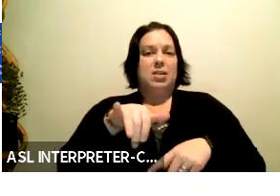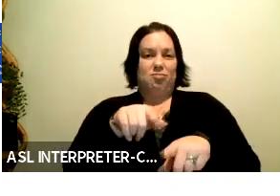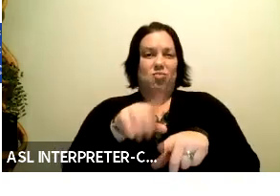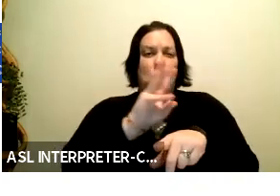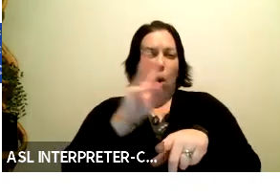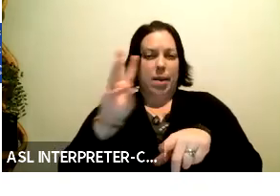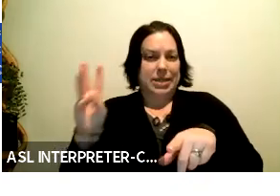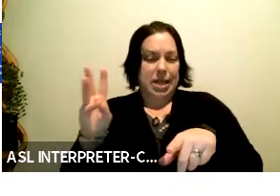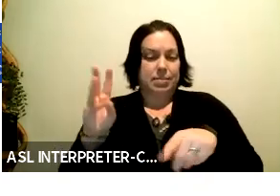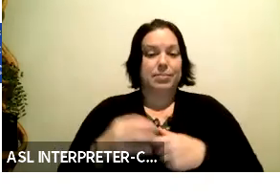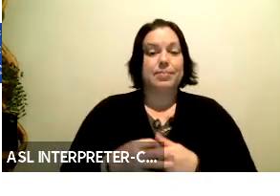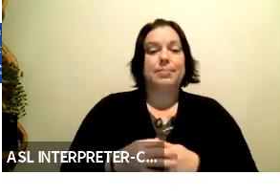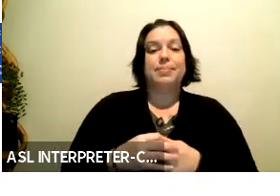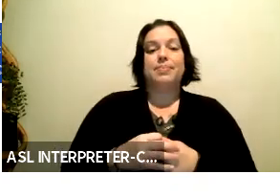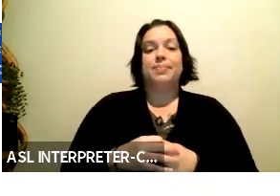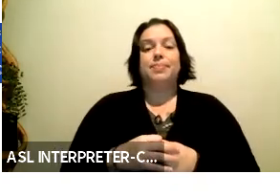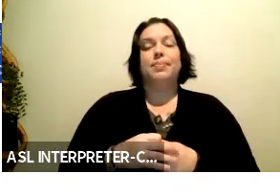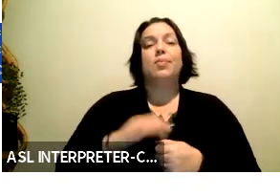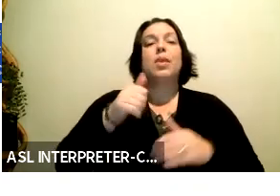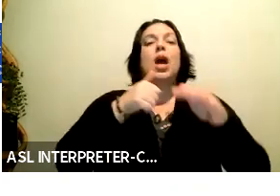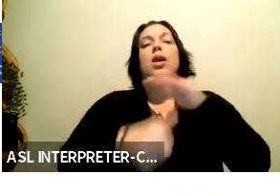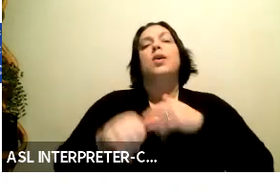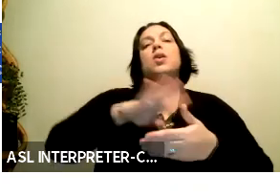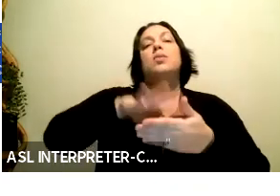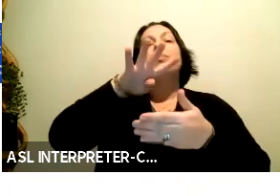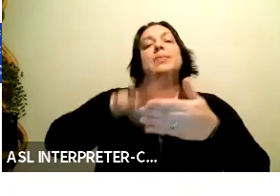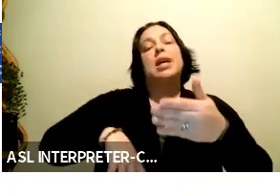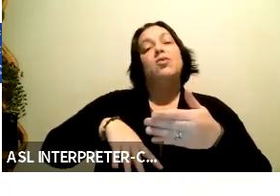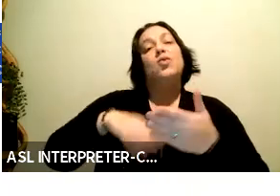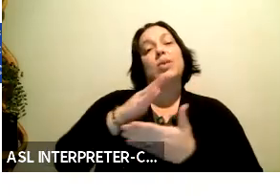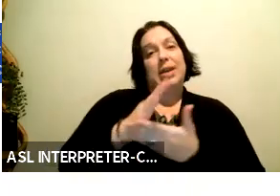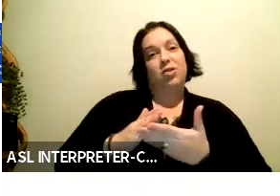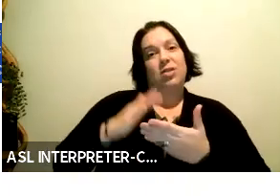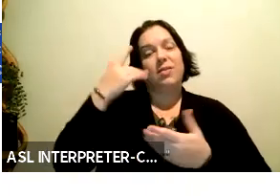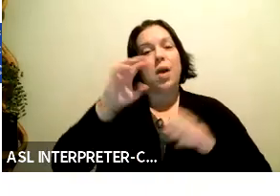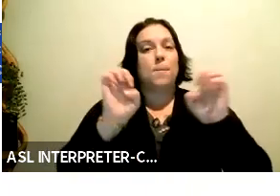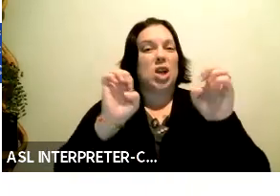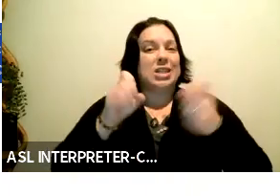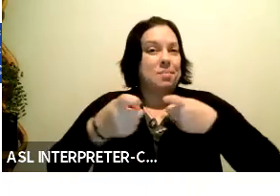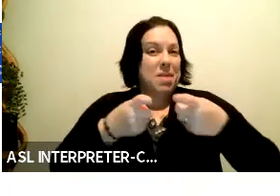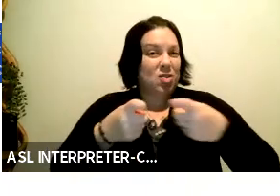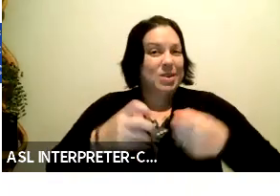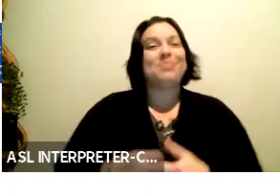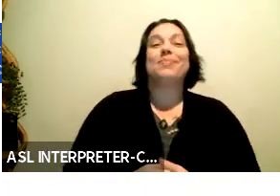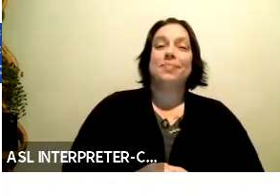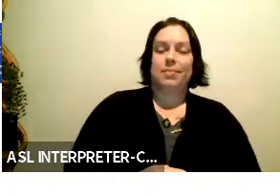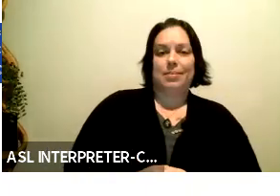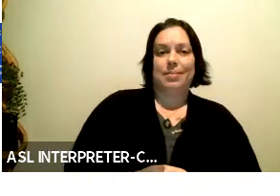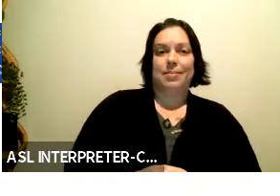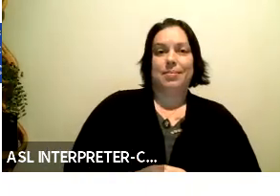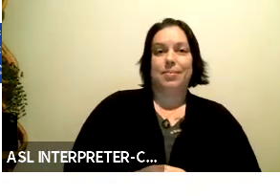and go to the schedule section in emergency management. At the conclusion of today's